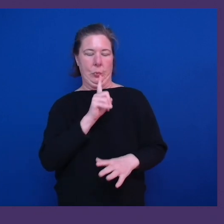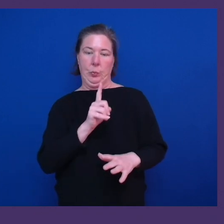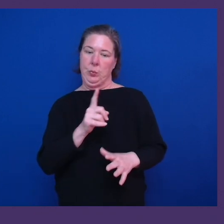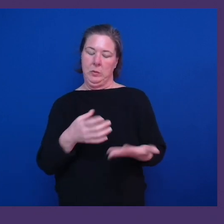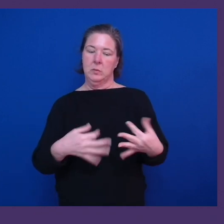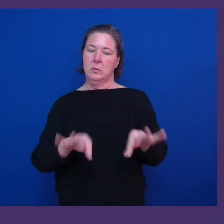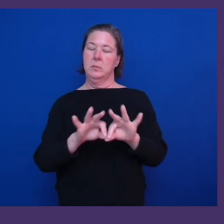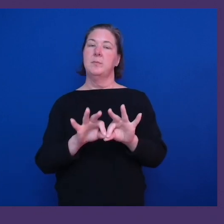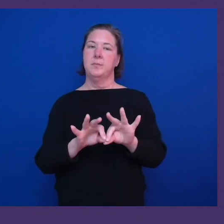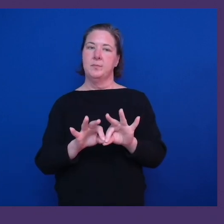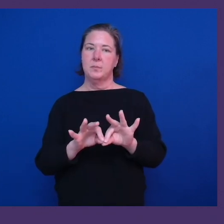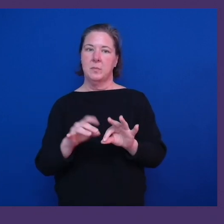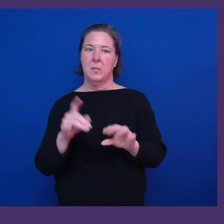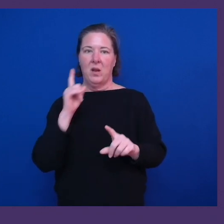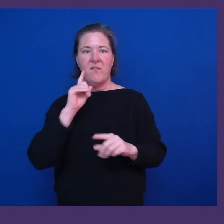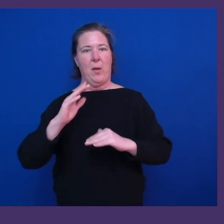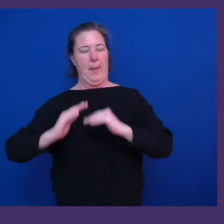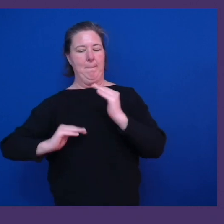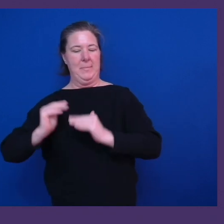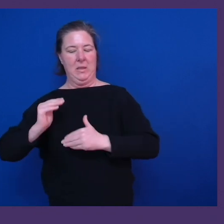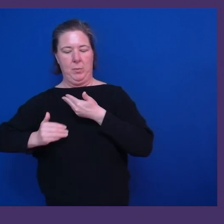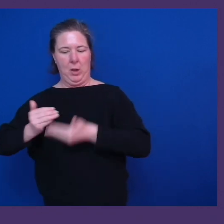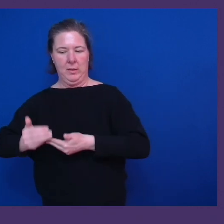making sure that the assistants are behaving